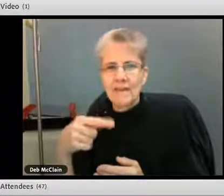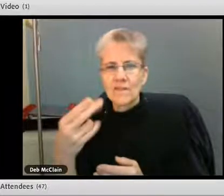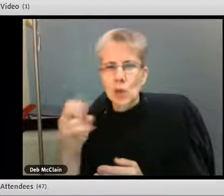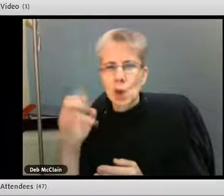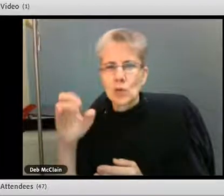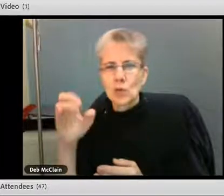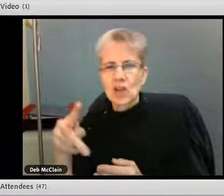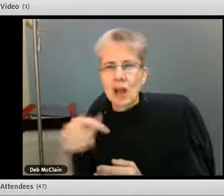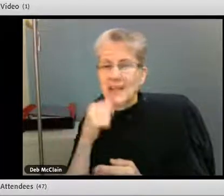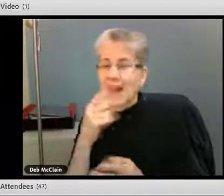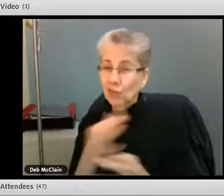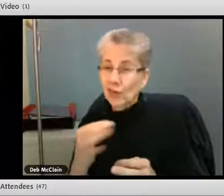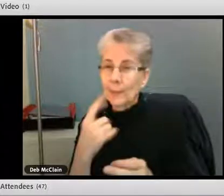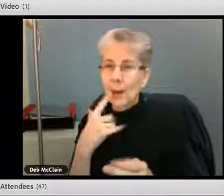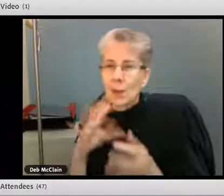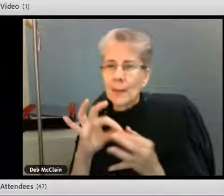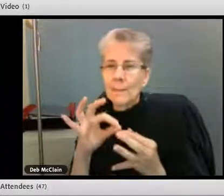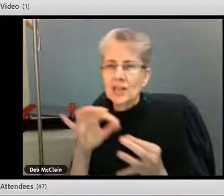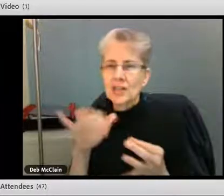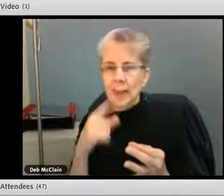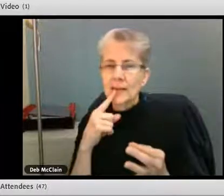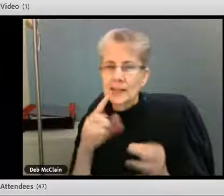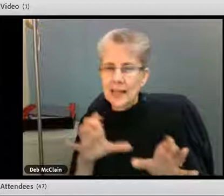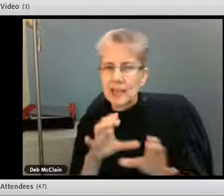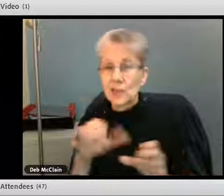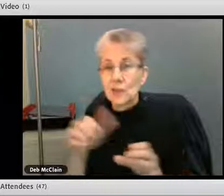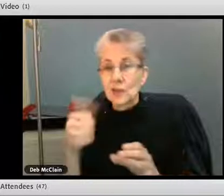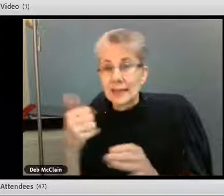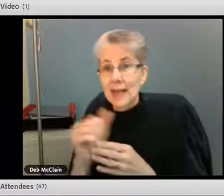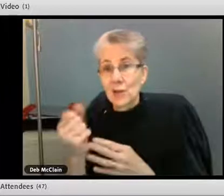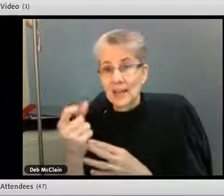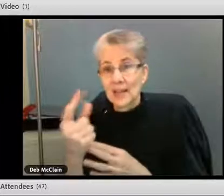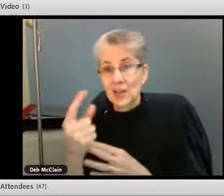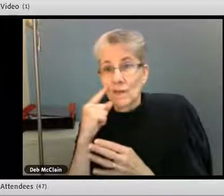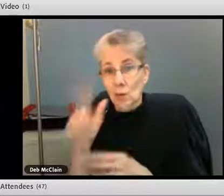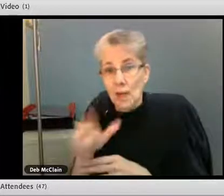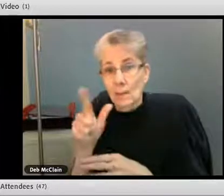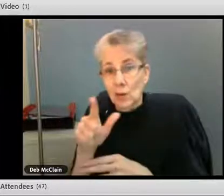offers it for $10 a year per library. It might be $10 a month,